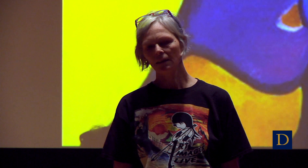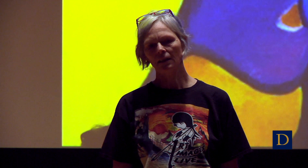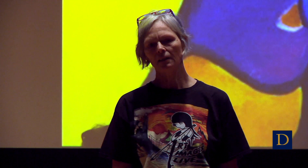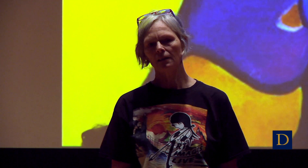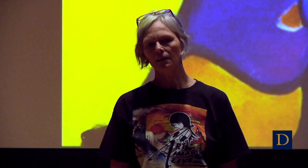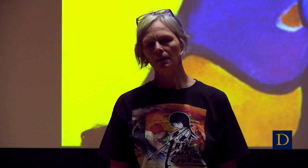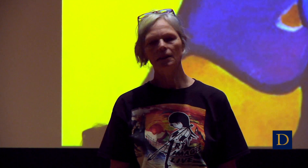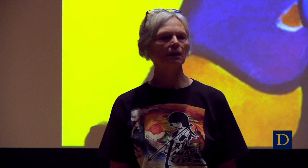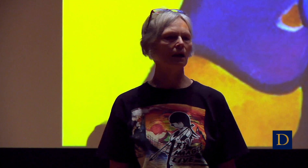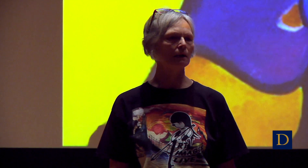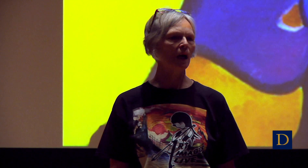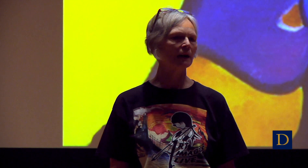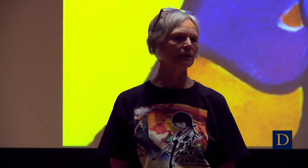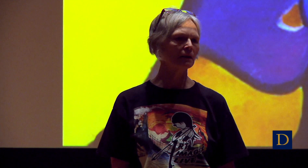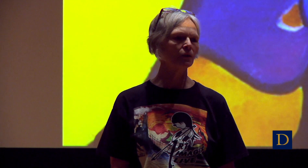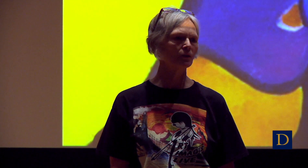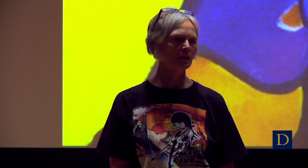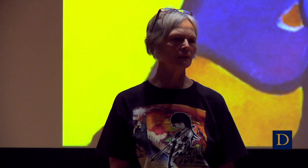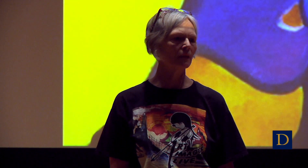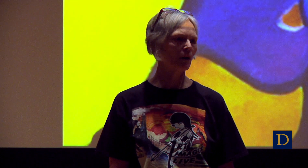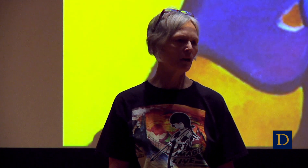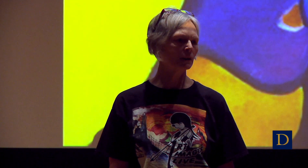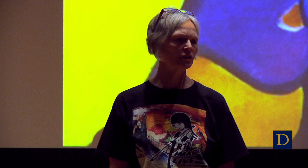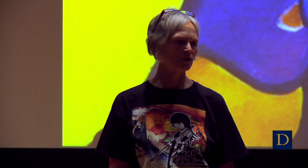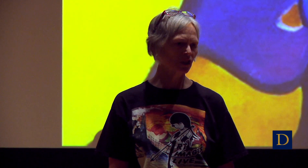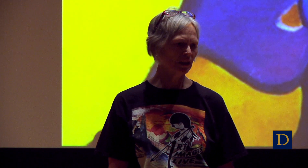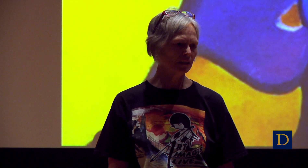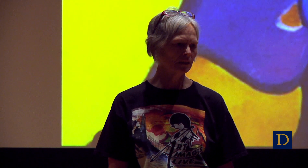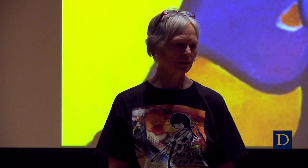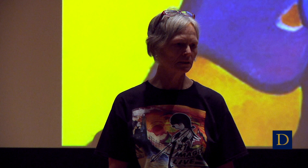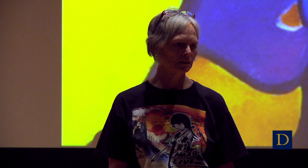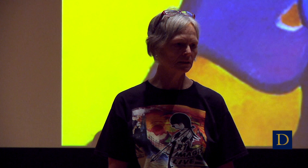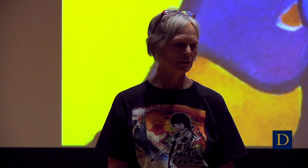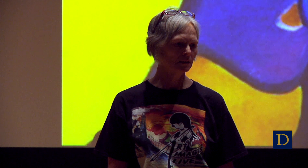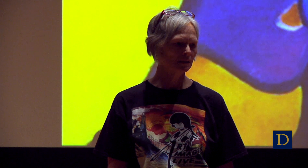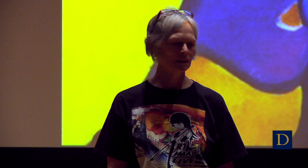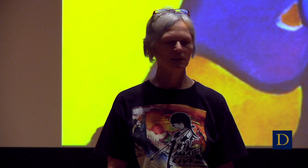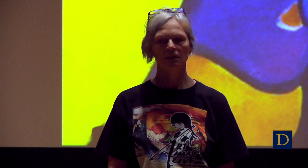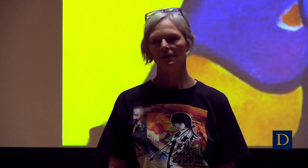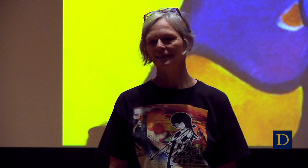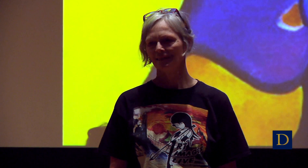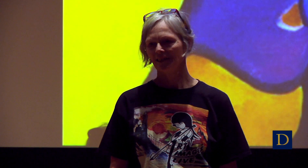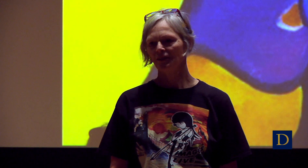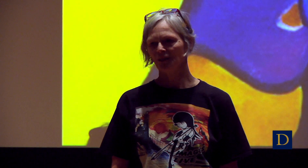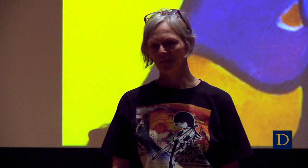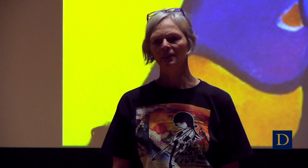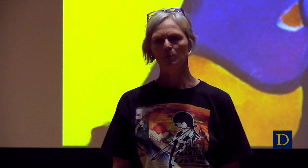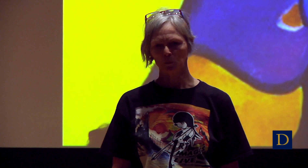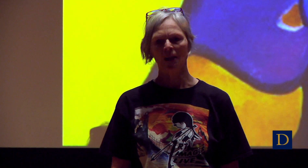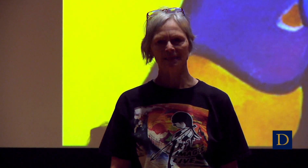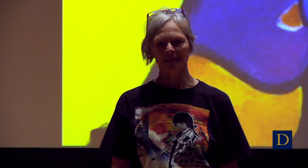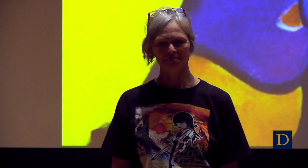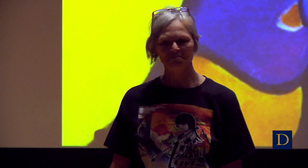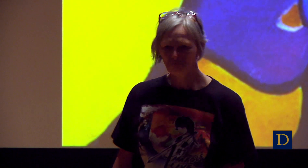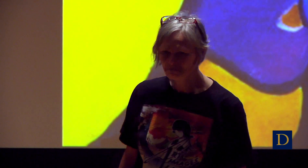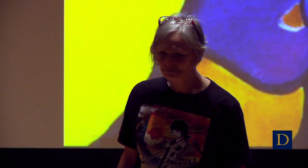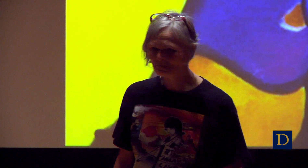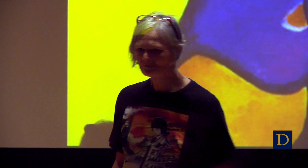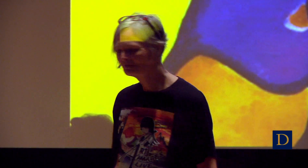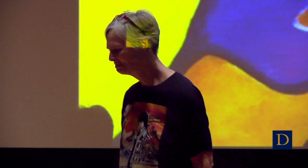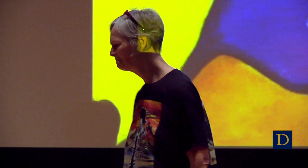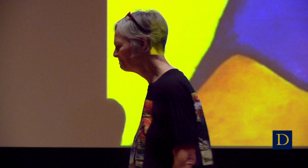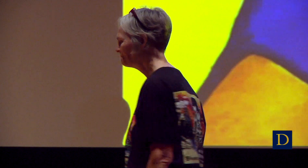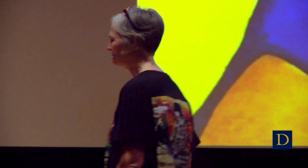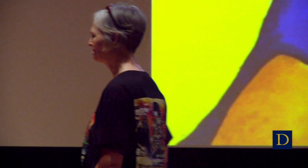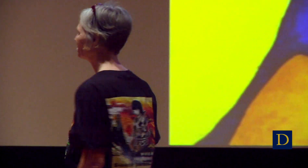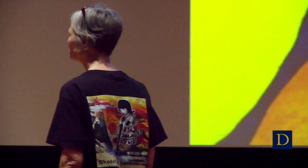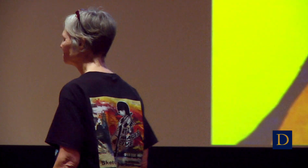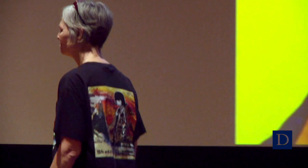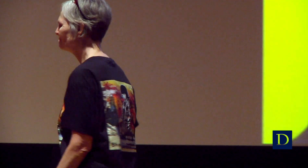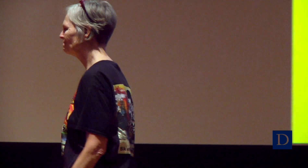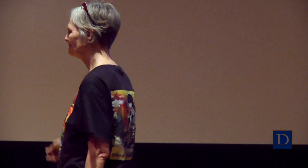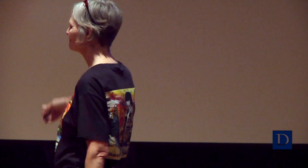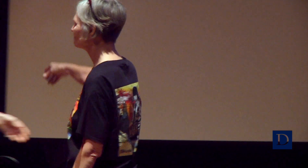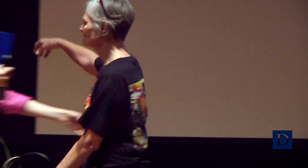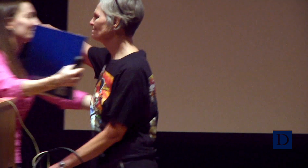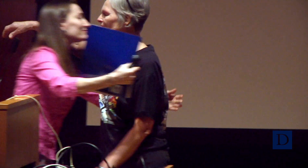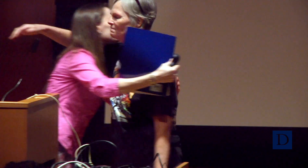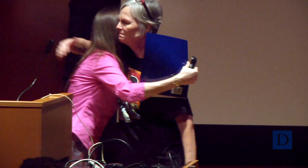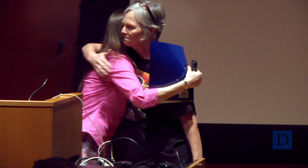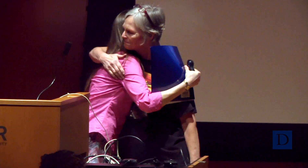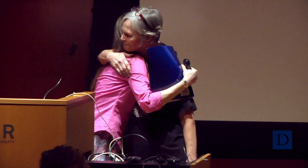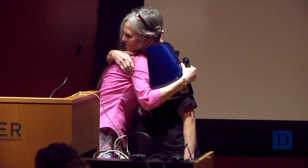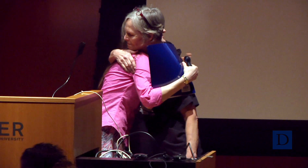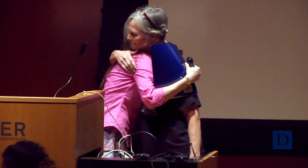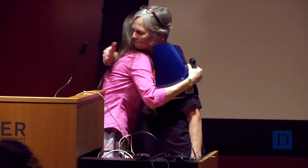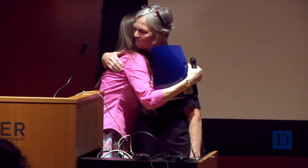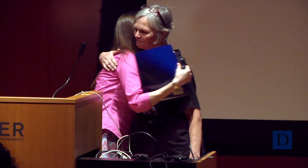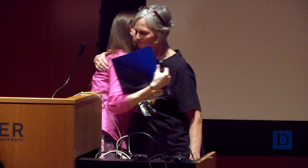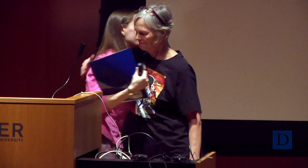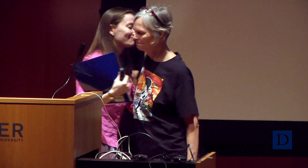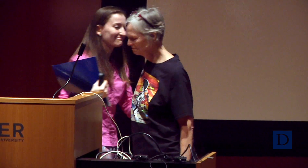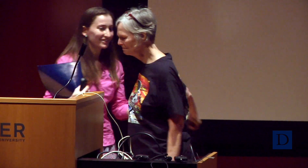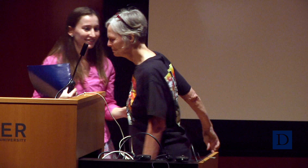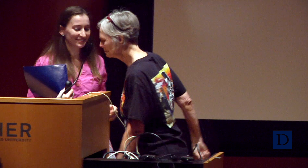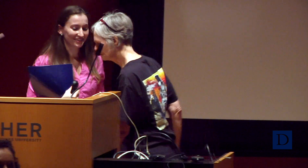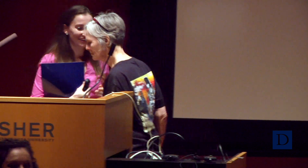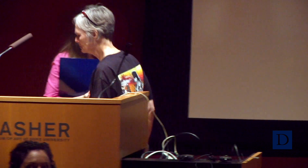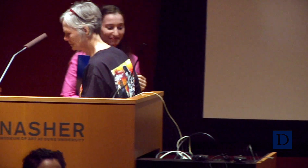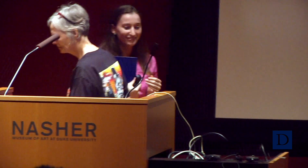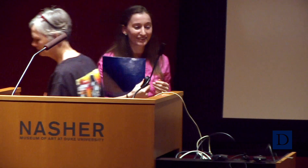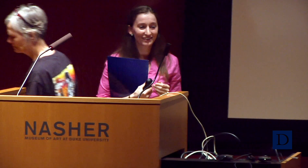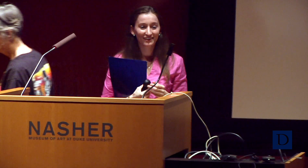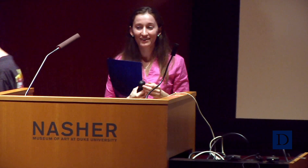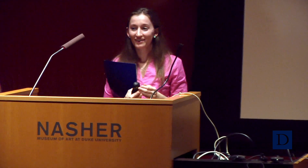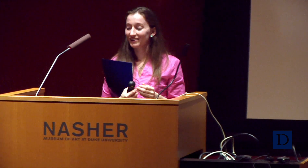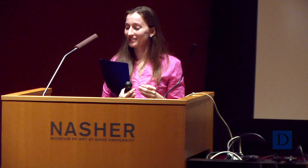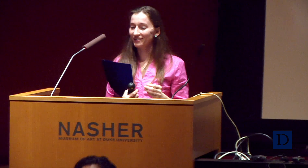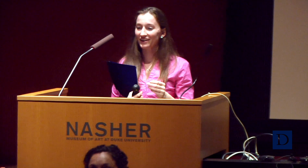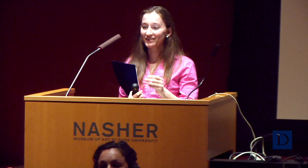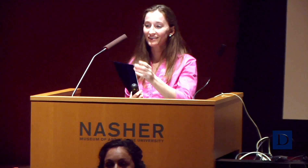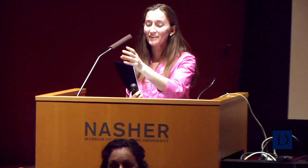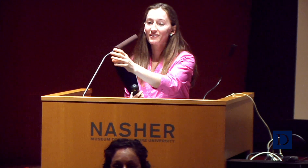And any time, I think, you give an artist a change, you’re giving them a blessing.